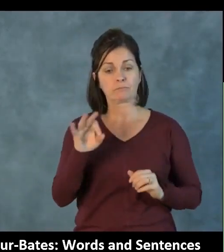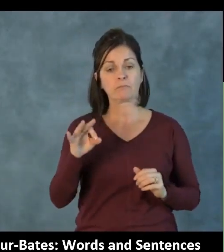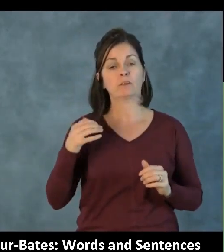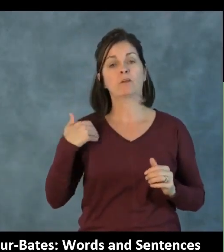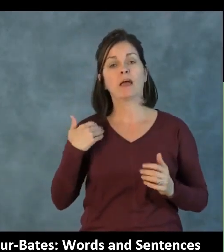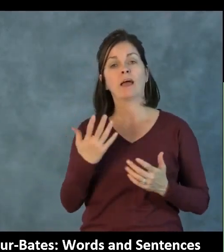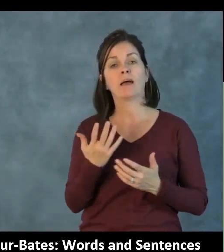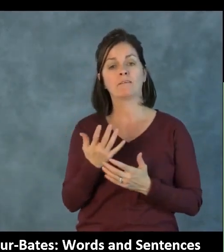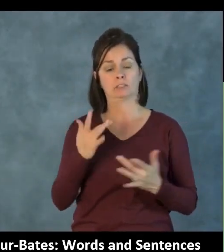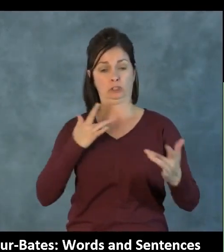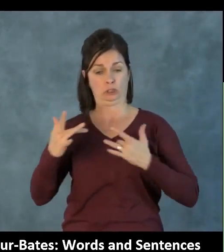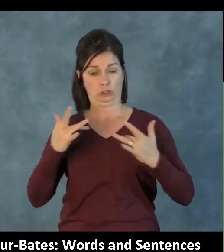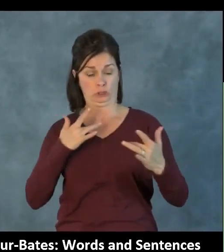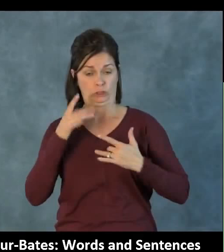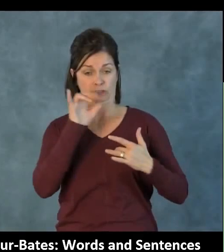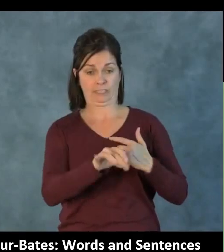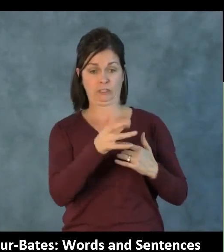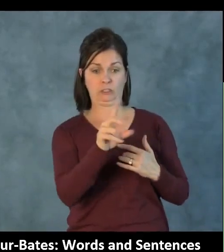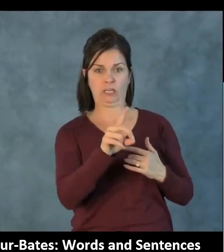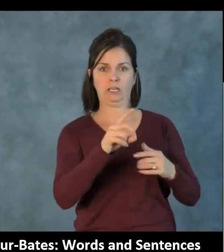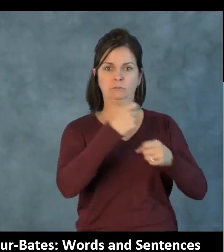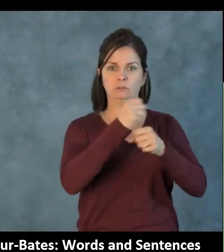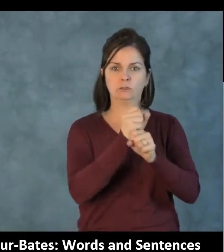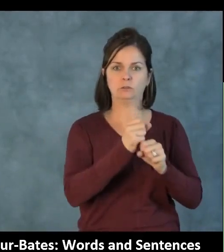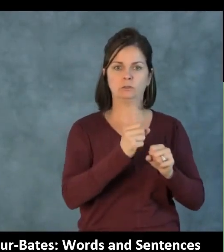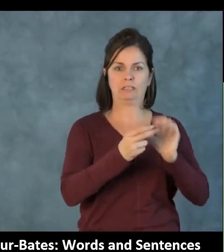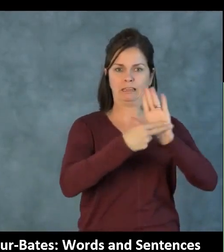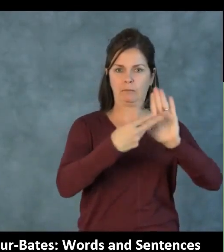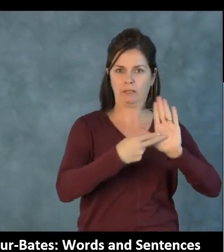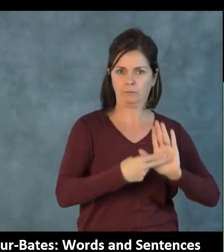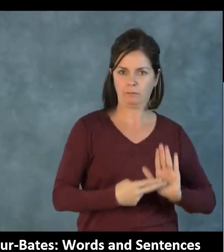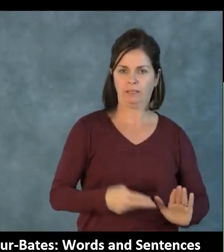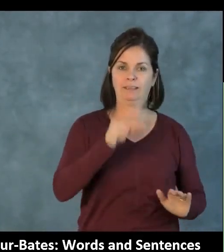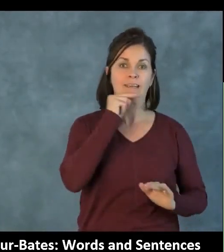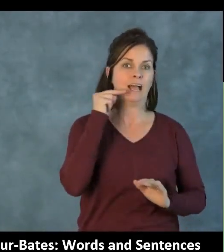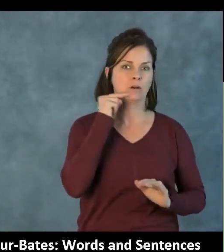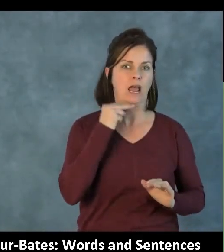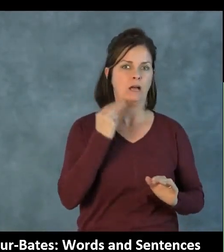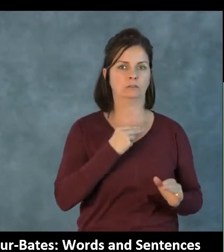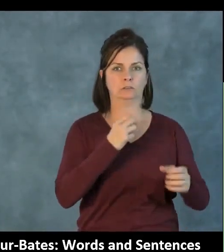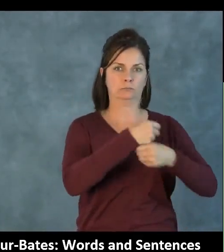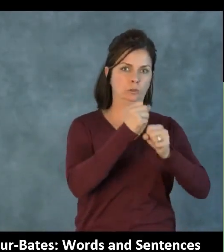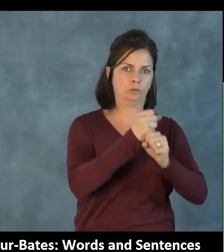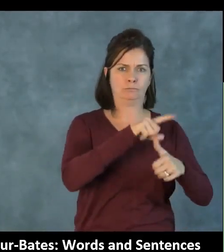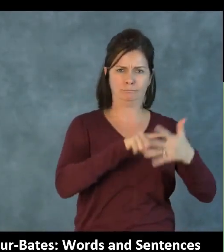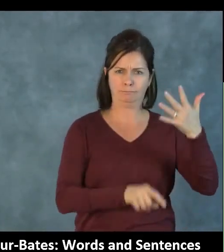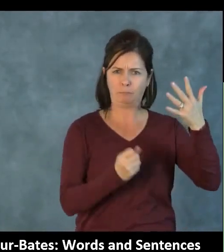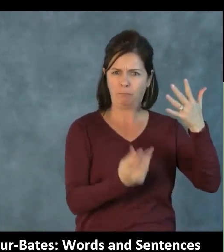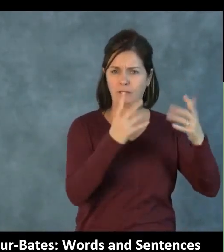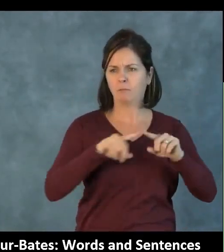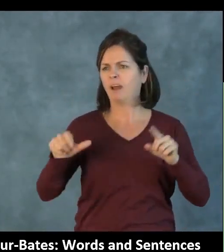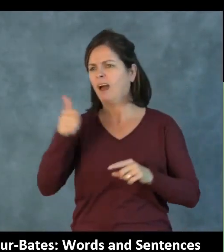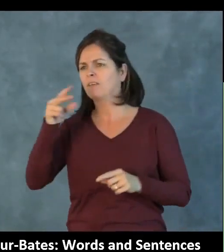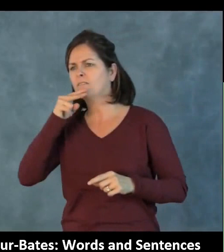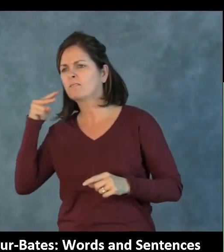is producing a lot of nouns or label words, but is not producing a lot of other sorts of words.